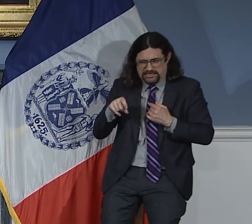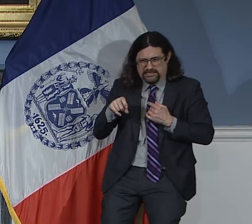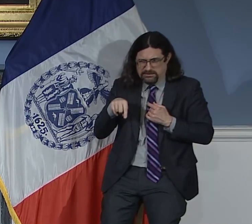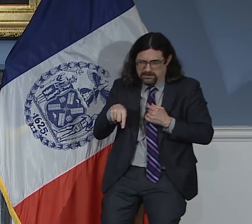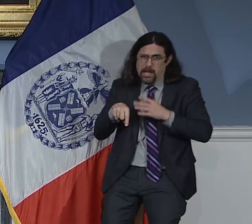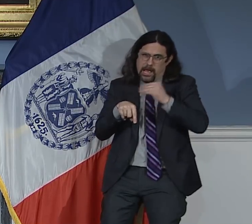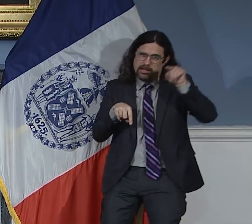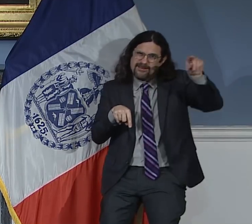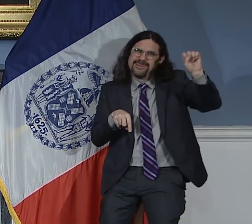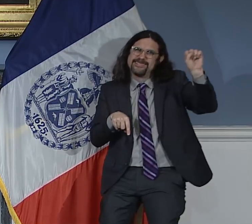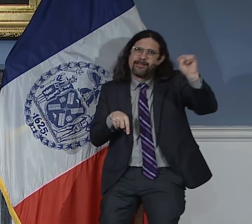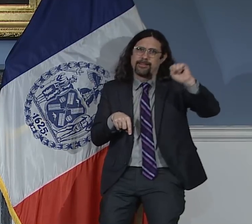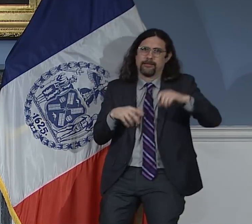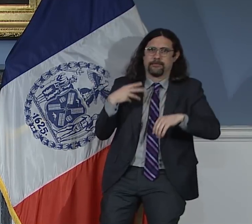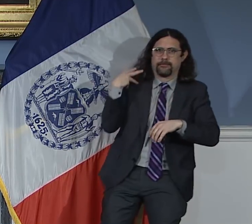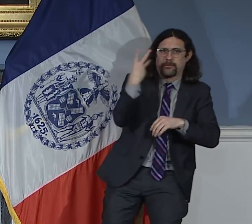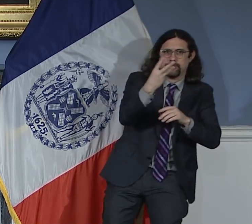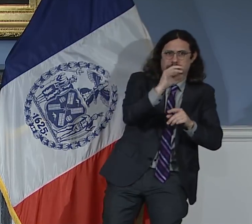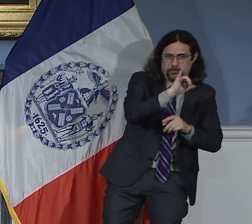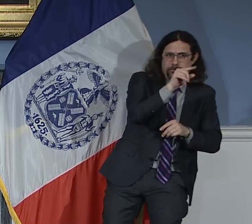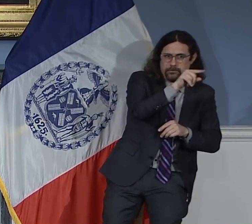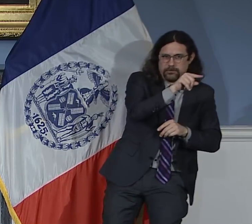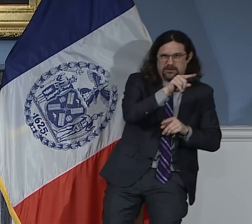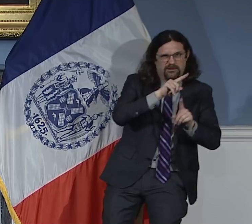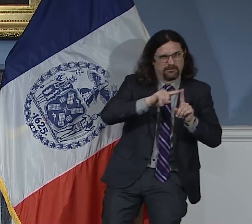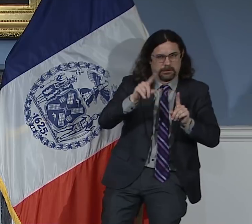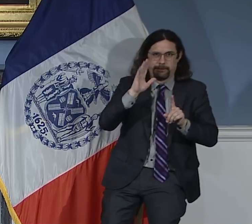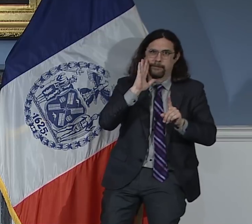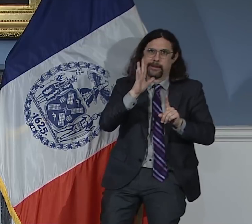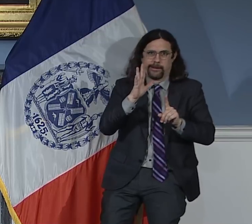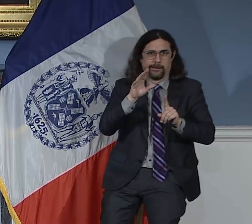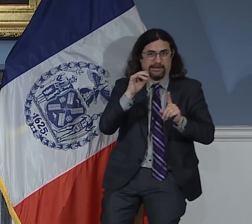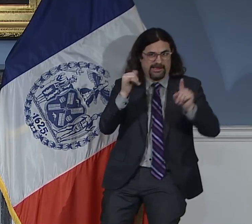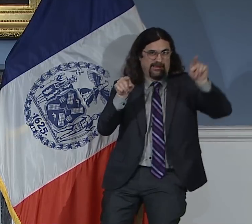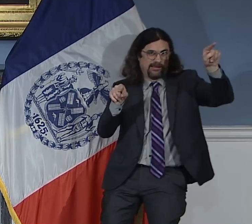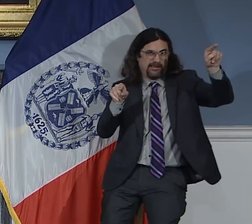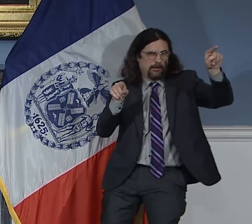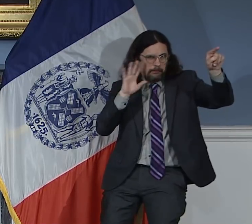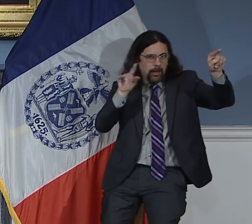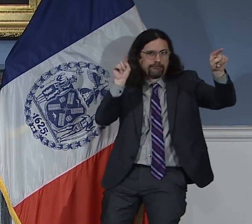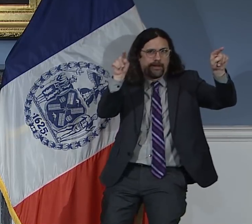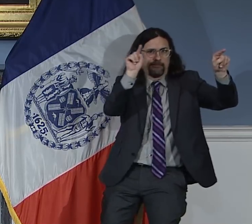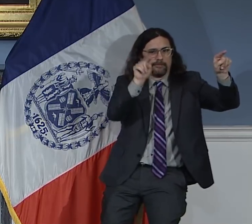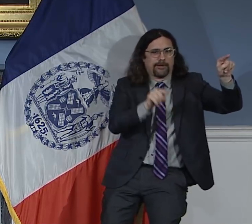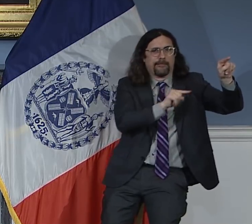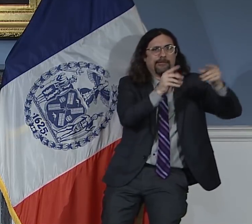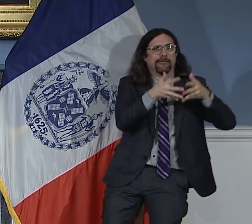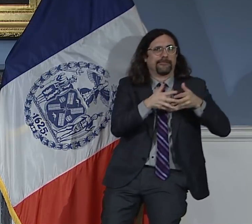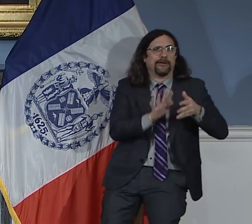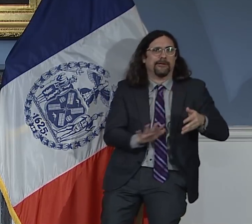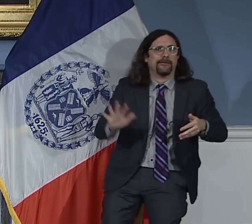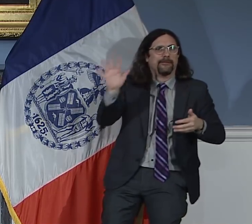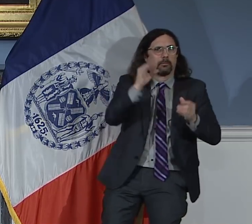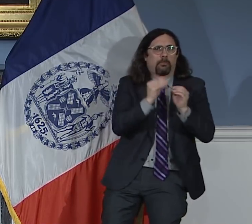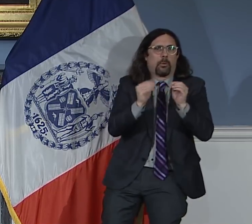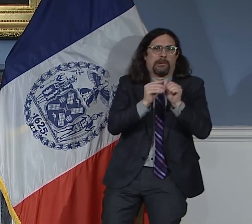CERTAINLY SAW WHAT HAPPENED IN WESTCHESTER COUNTY. MAKE NO MISTAKE, IT WILL EVENTUALLY BE EVERYWHERE.